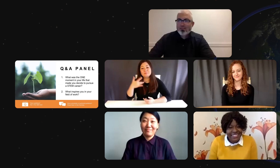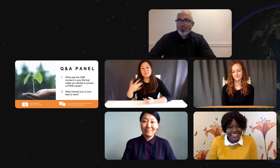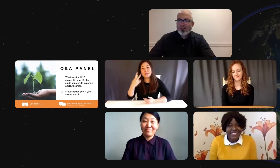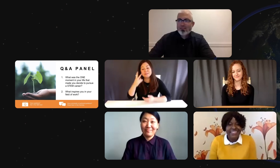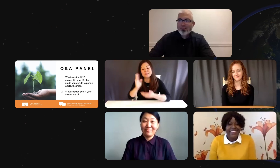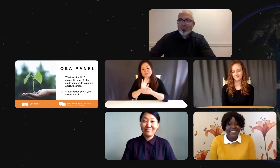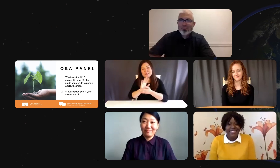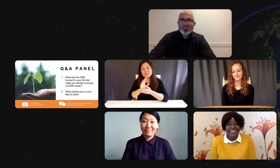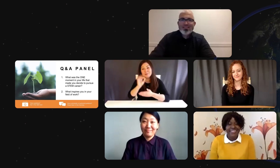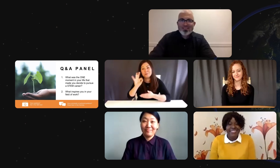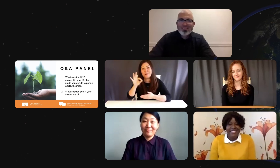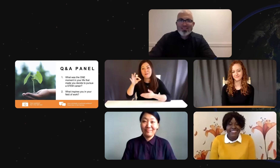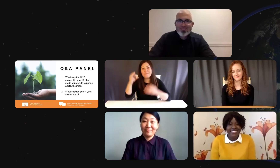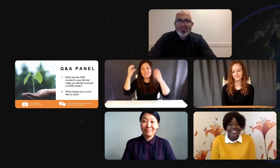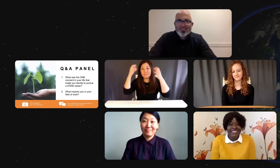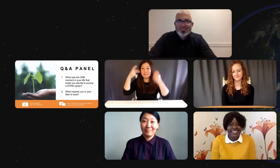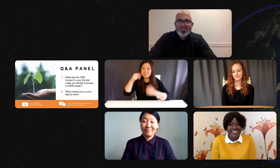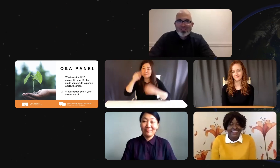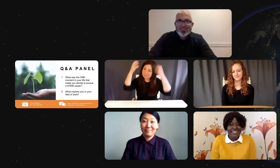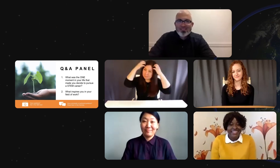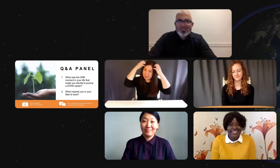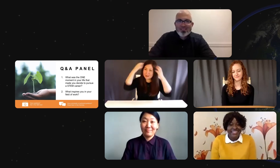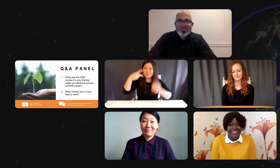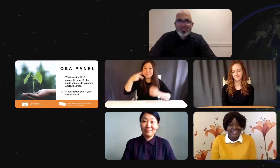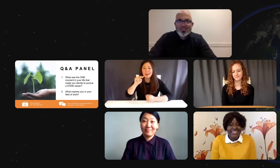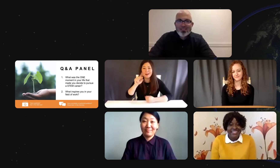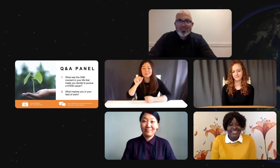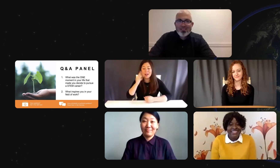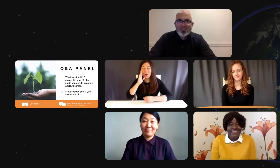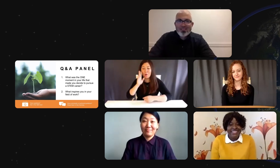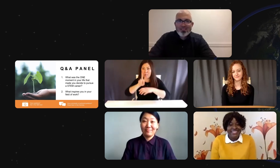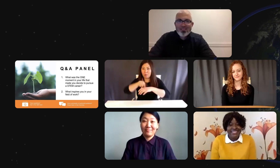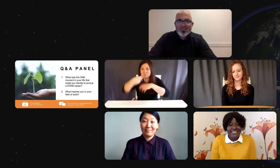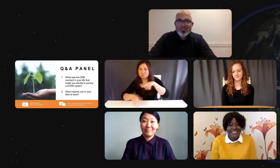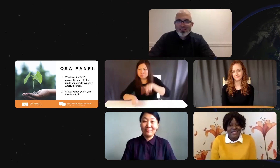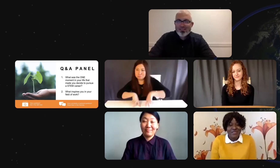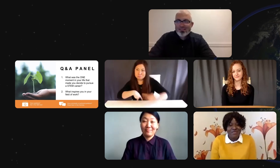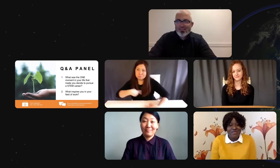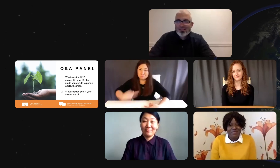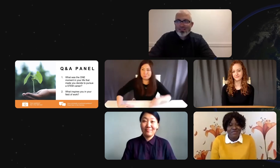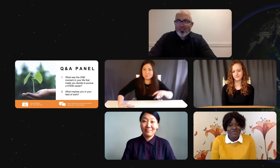I've seen videos of pandas.